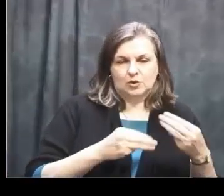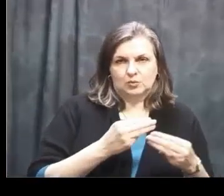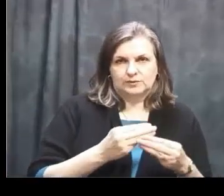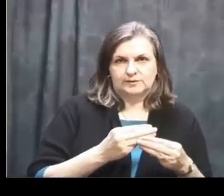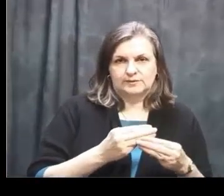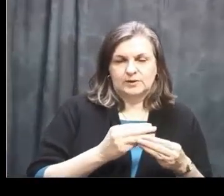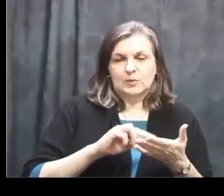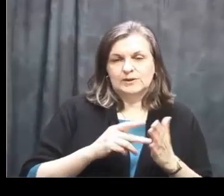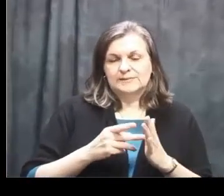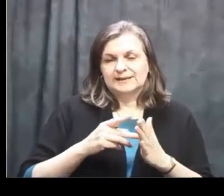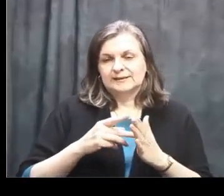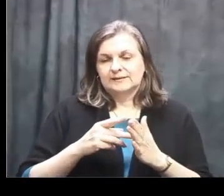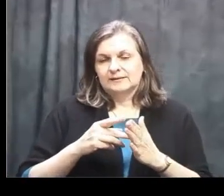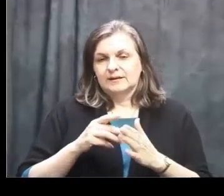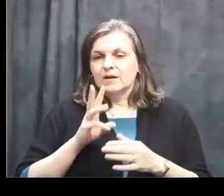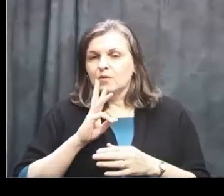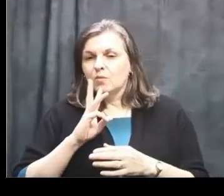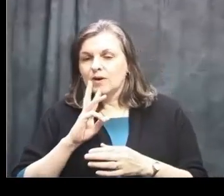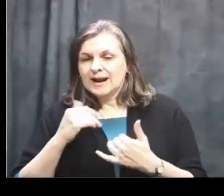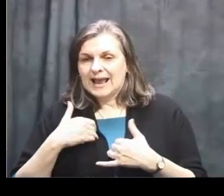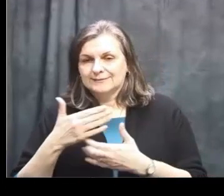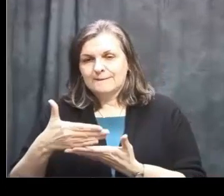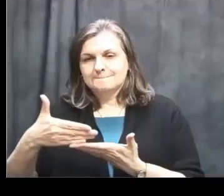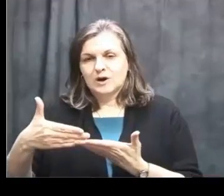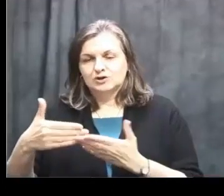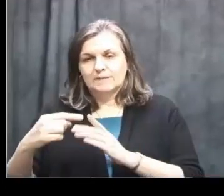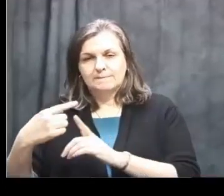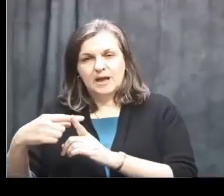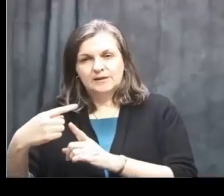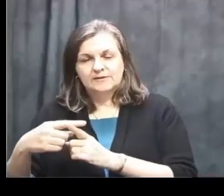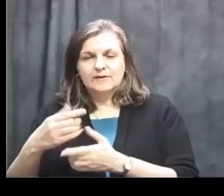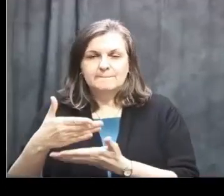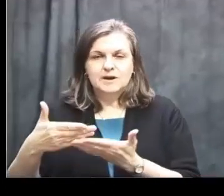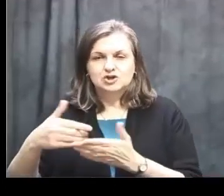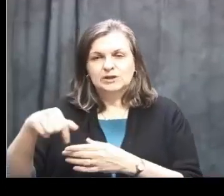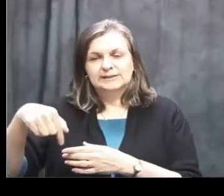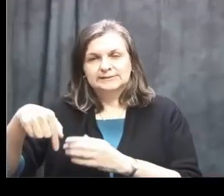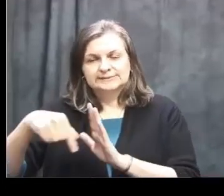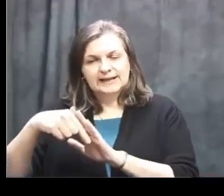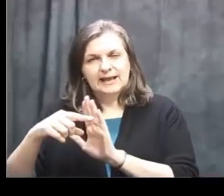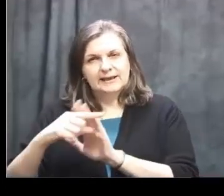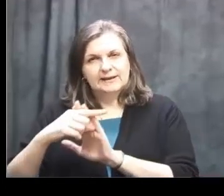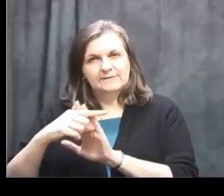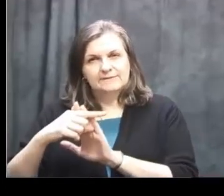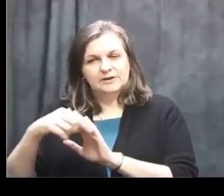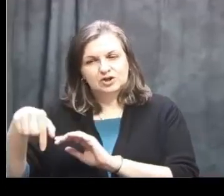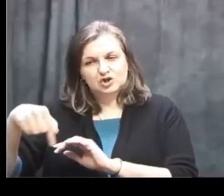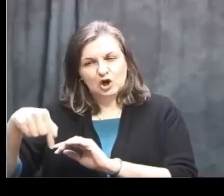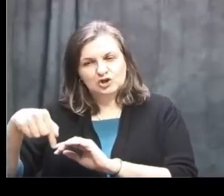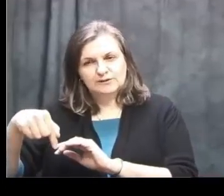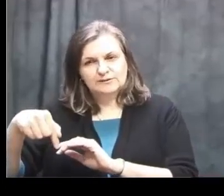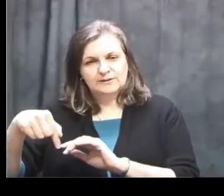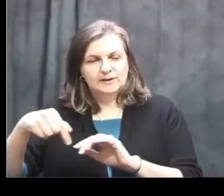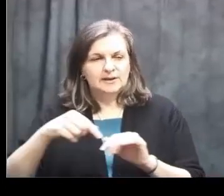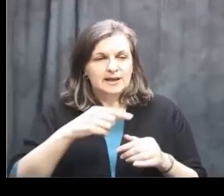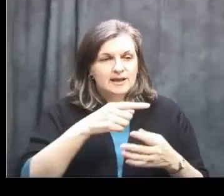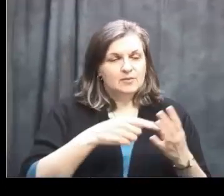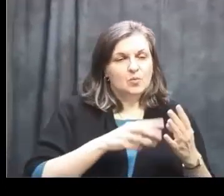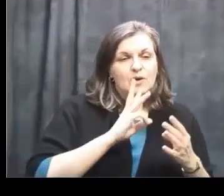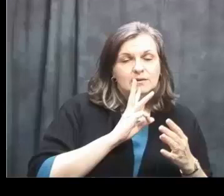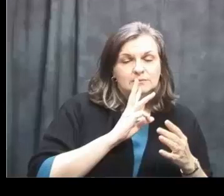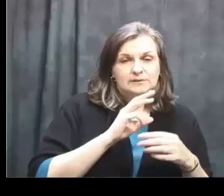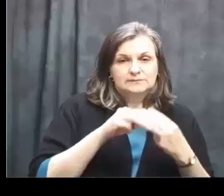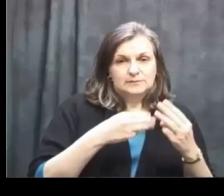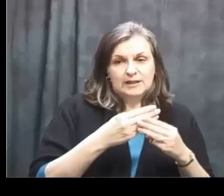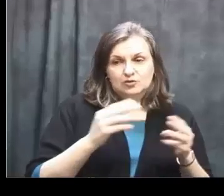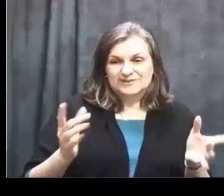it sets up a partial positive and partial negative charges in each individual water molecule that stick together